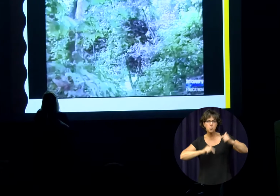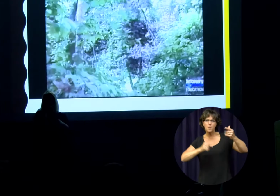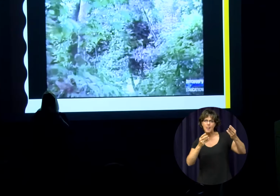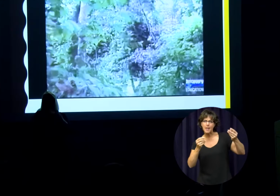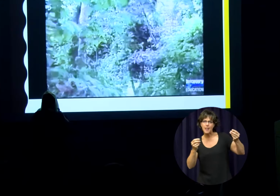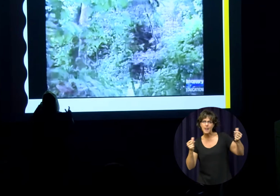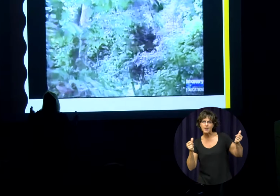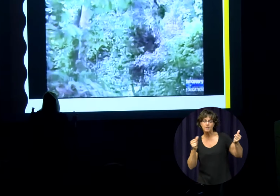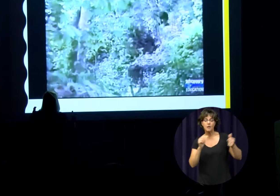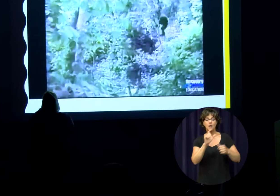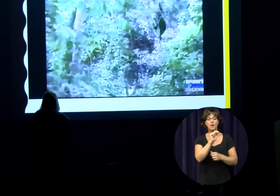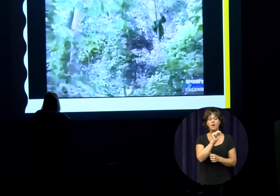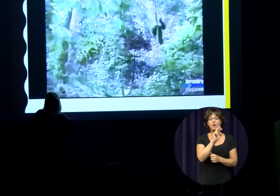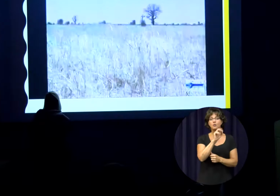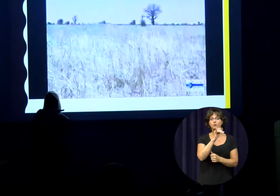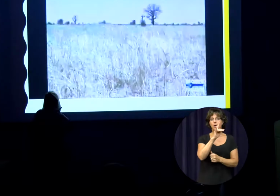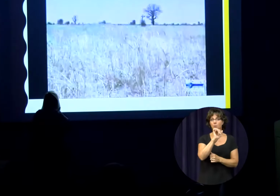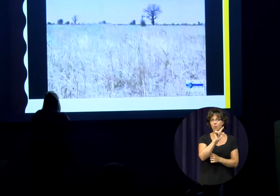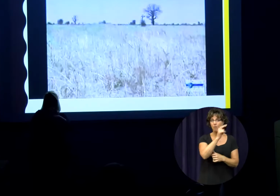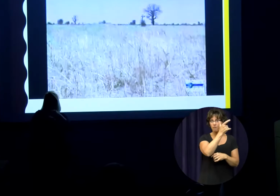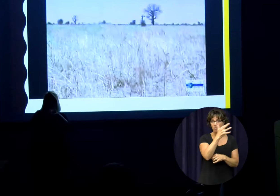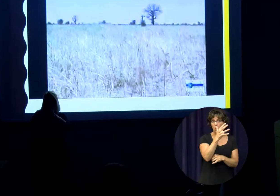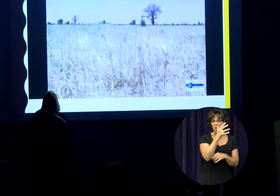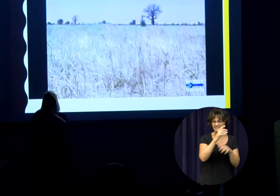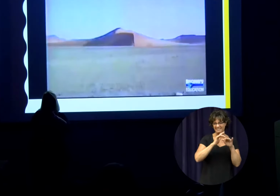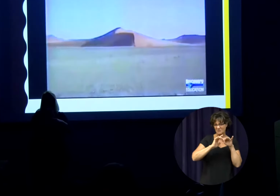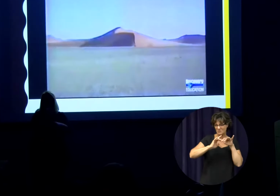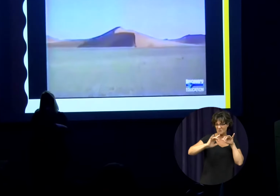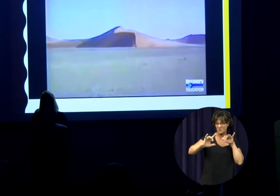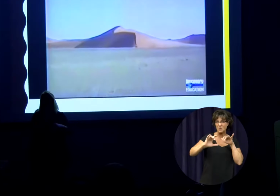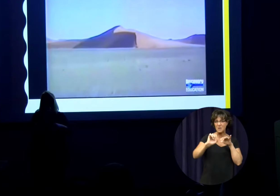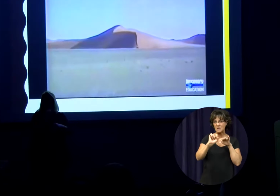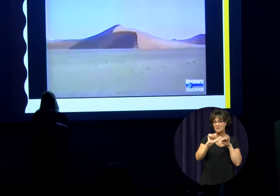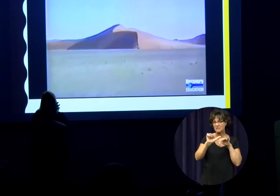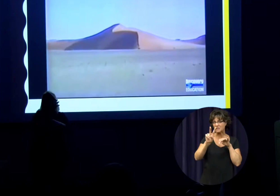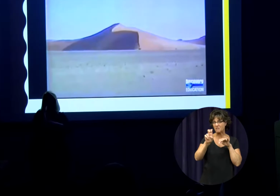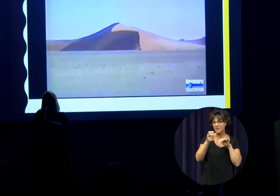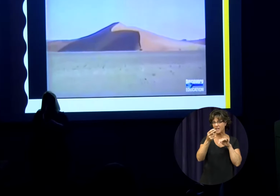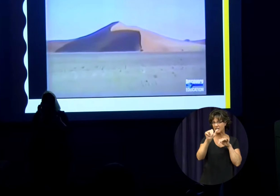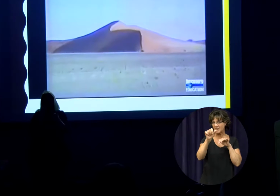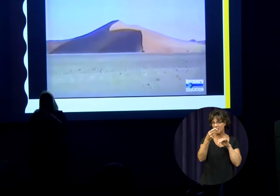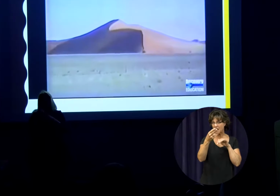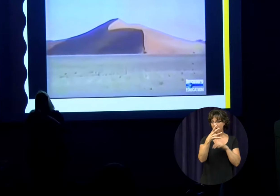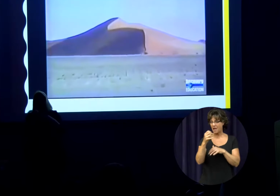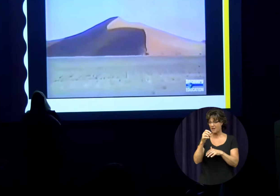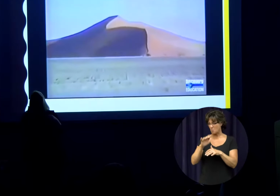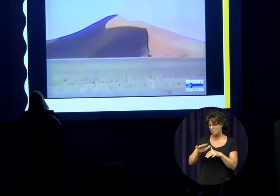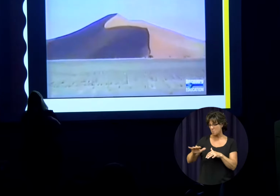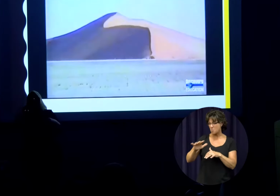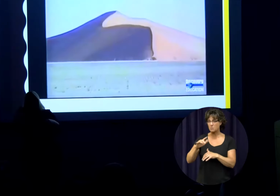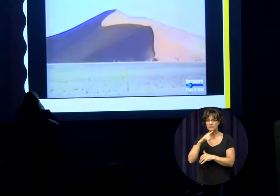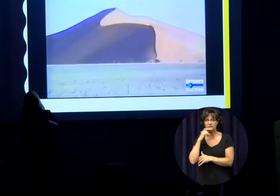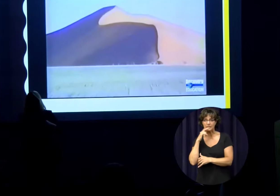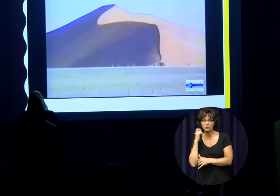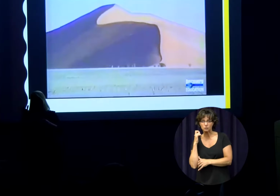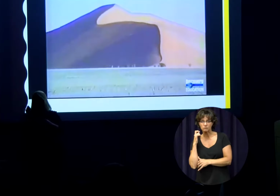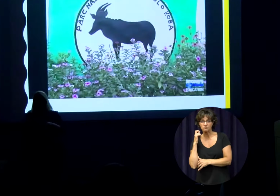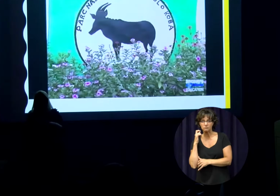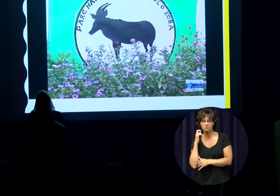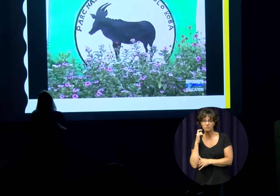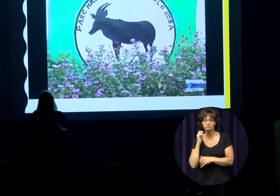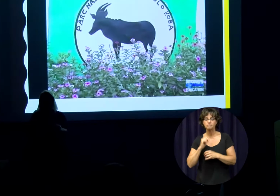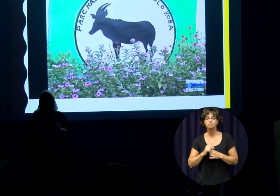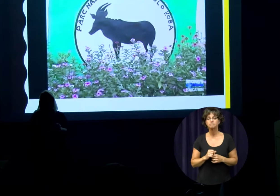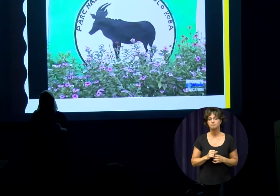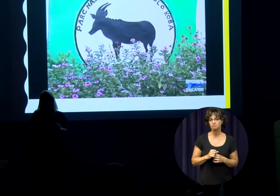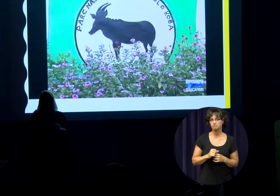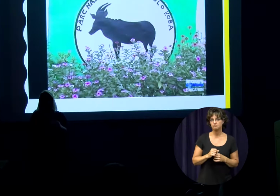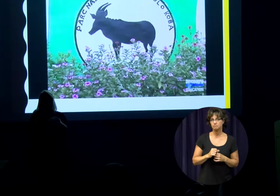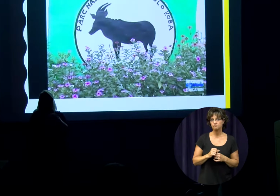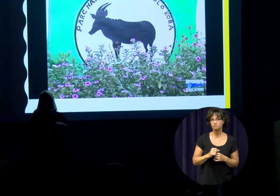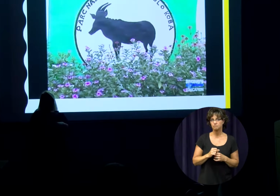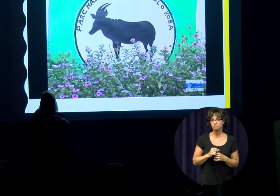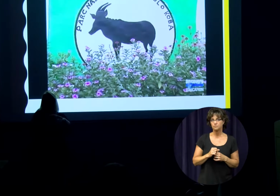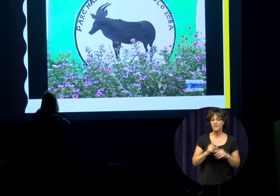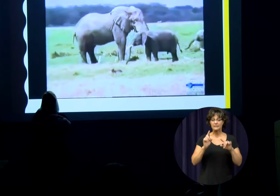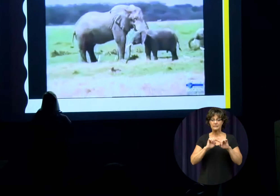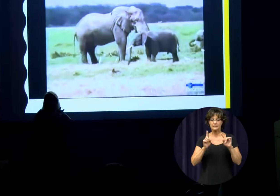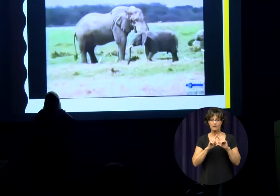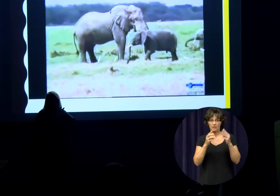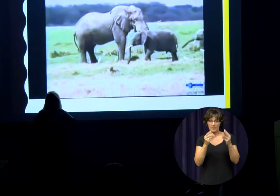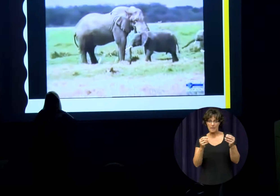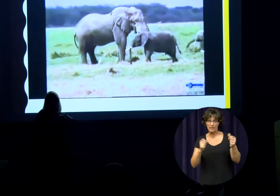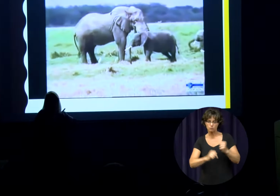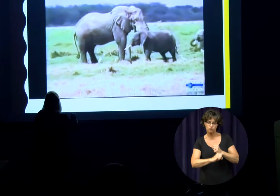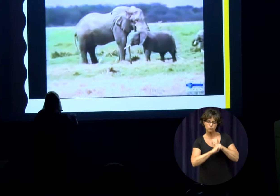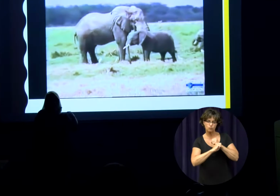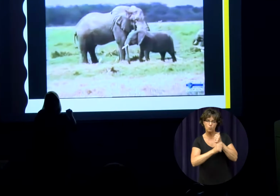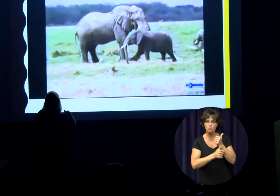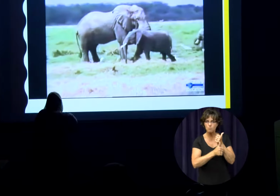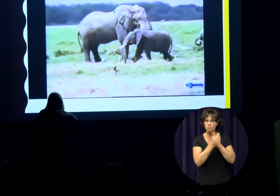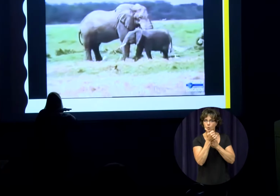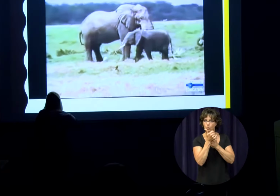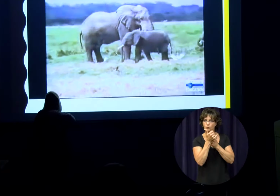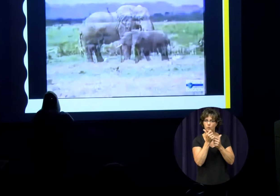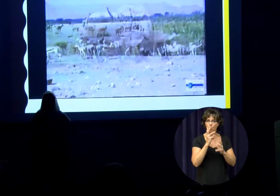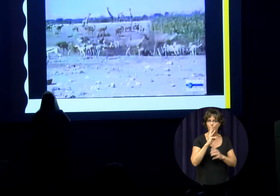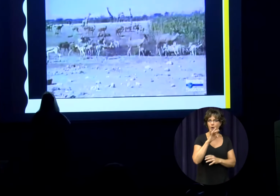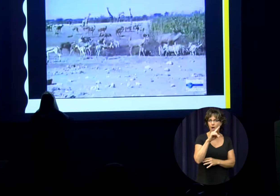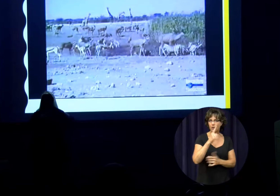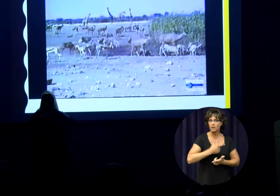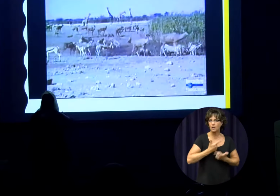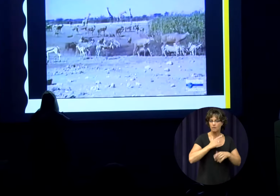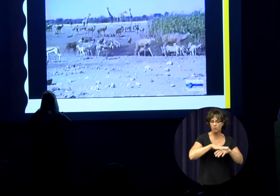Africa's large variety of landscapes range from tropical forests and vast savannahs